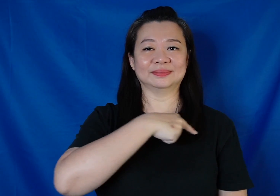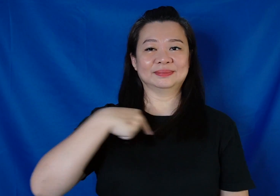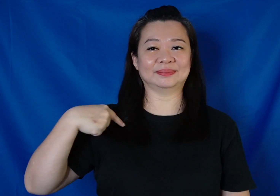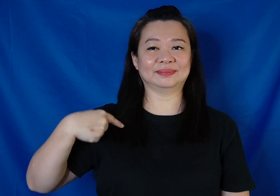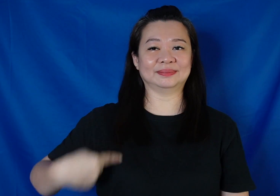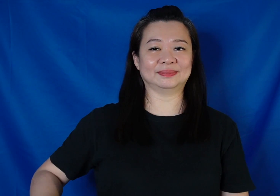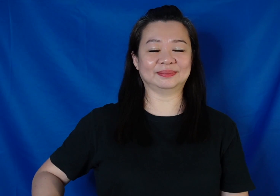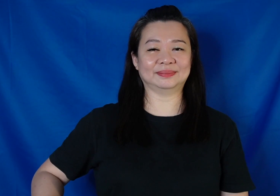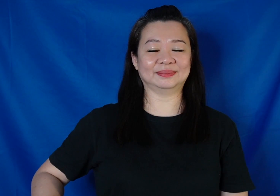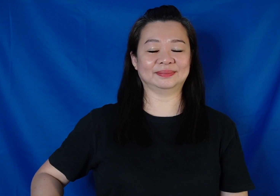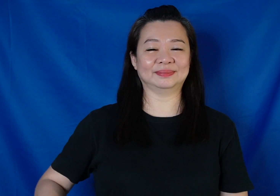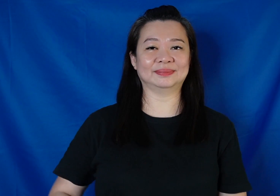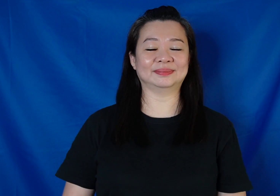CHINA